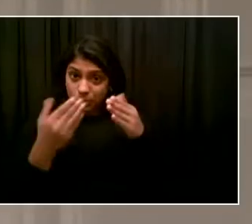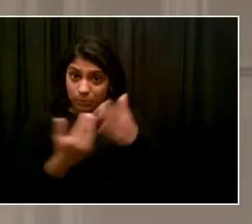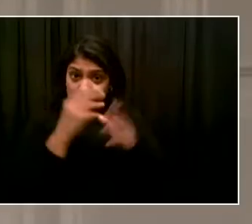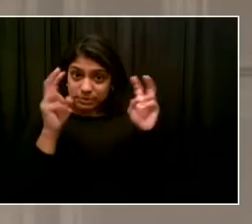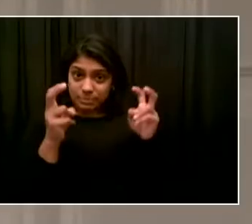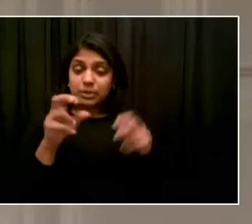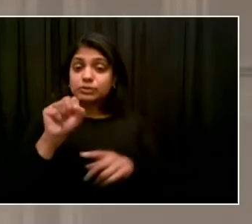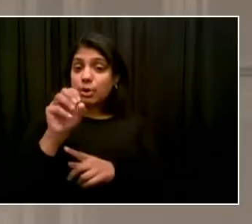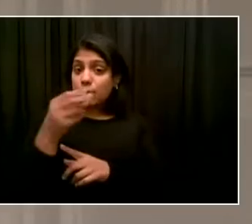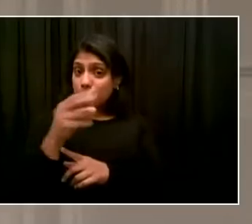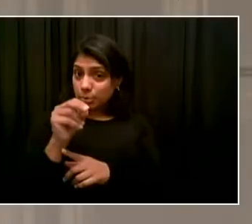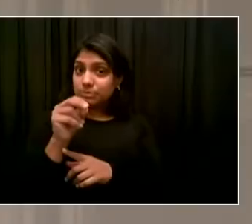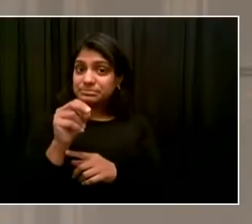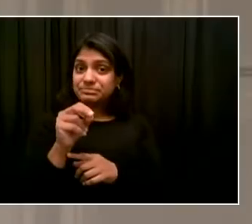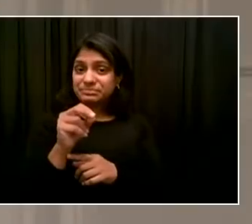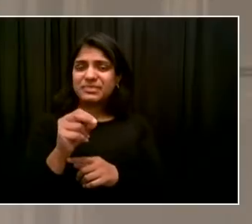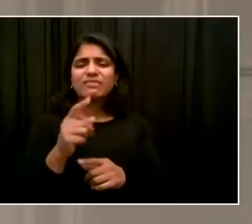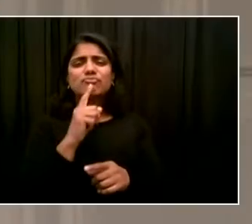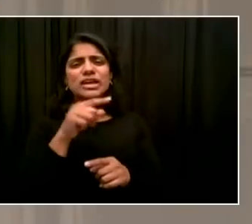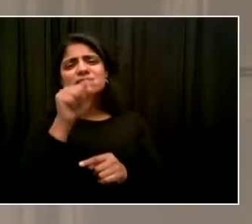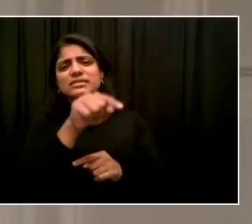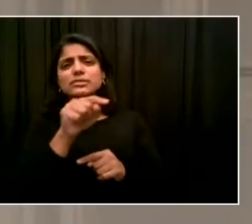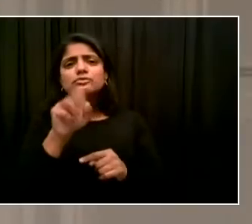WITH SOHO / NOHO, WANT TO THANK YOUR TEAM,